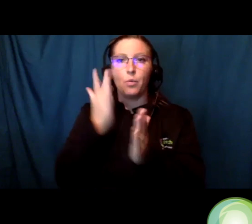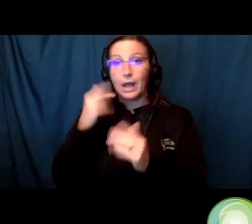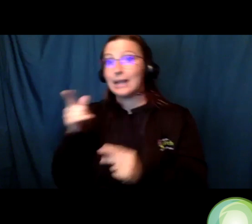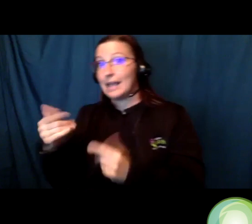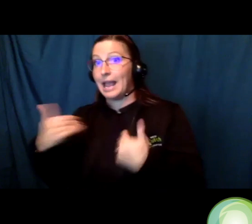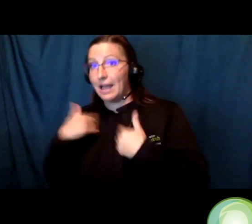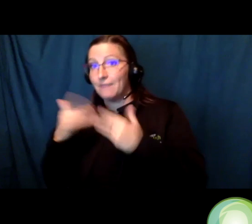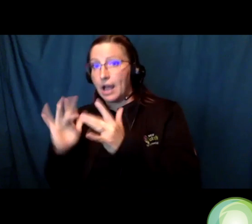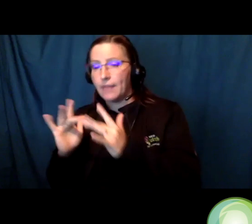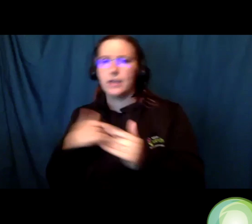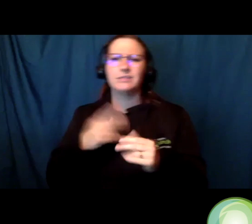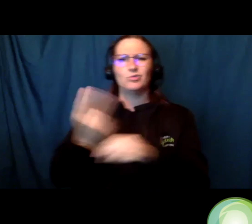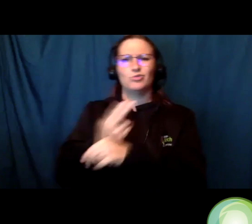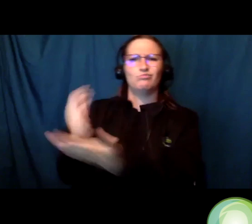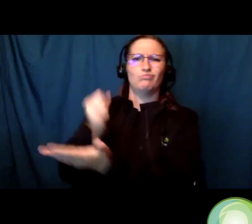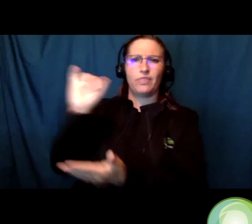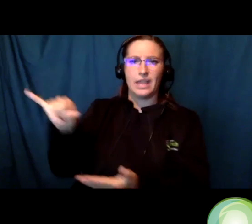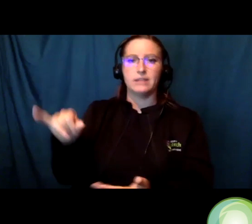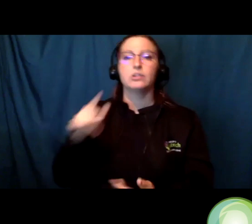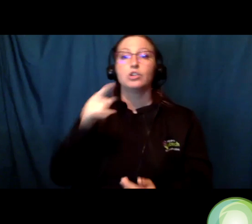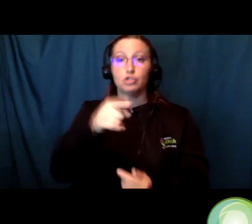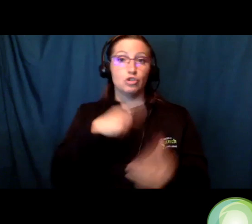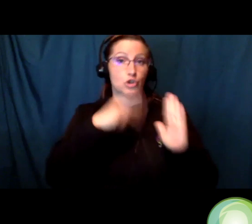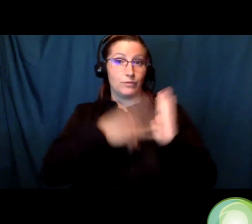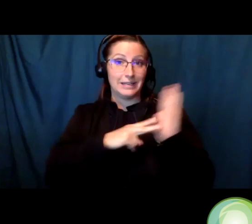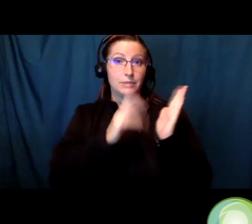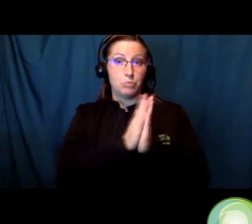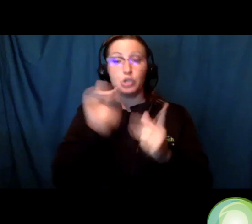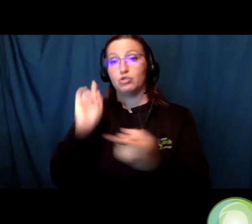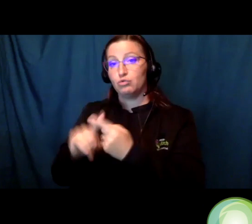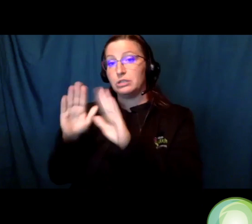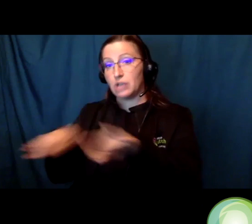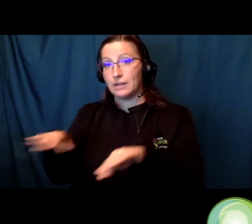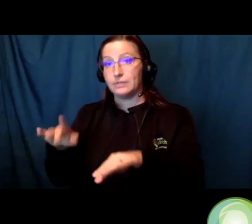of it. And have you reading the book to the child and introducing the props